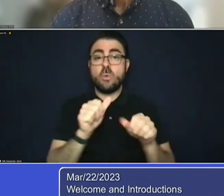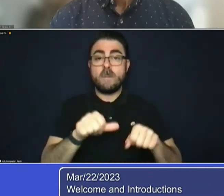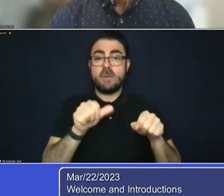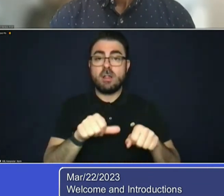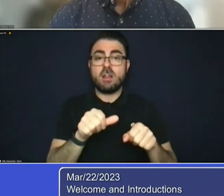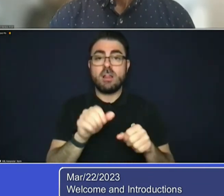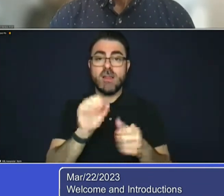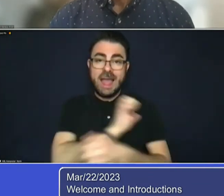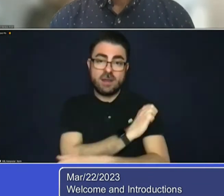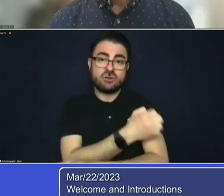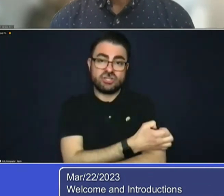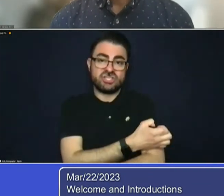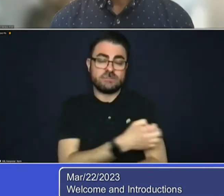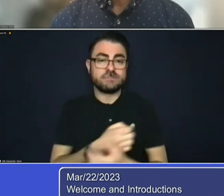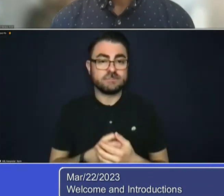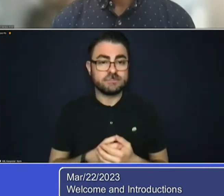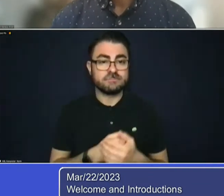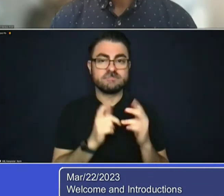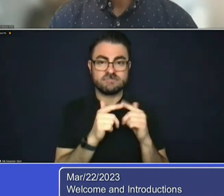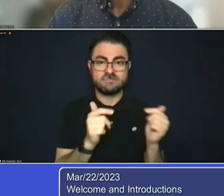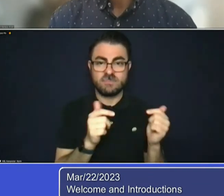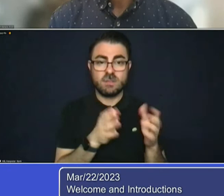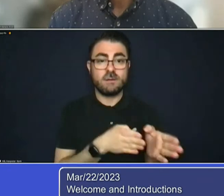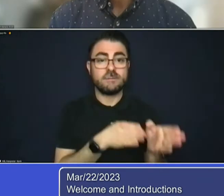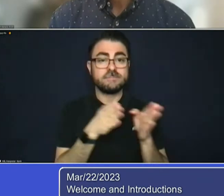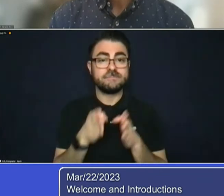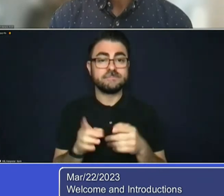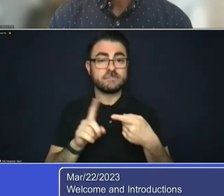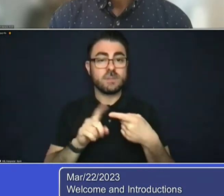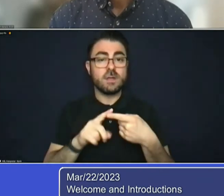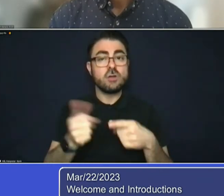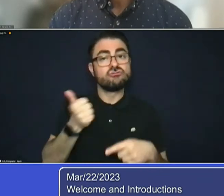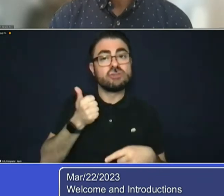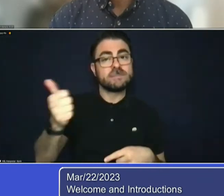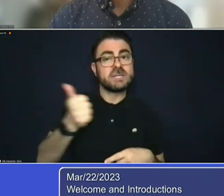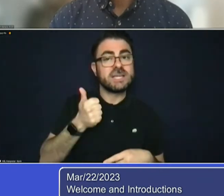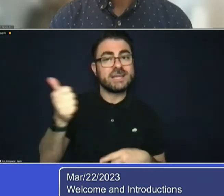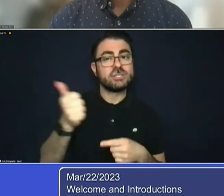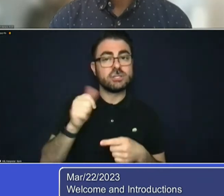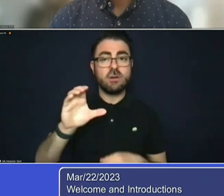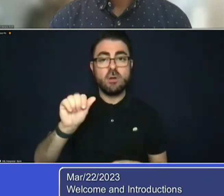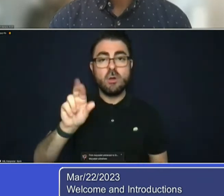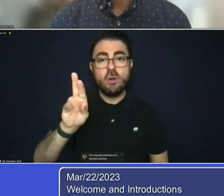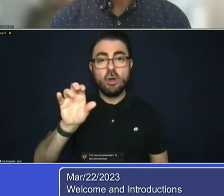PRODUCE MORE RENEWABLE ENERGY ON